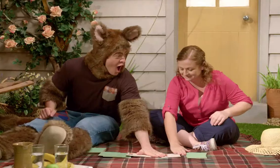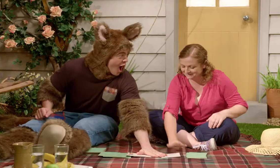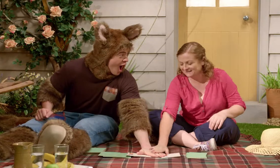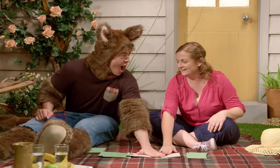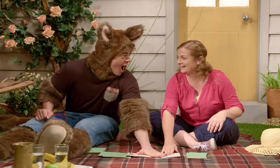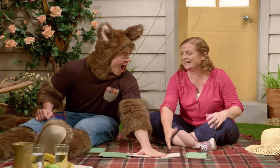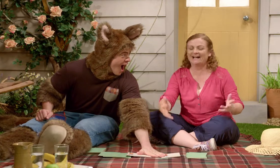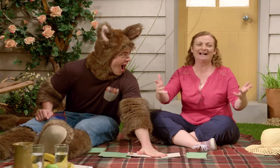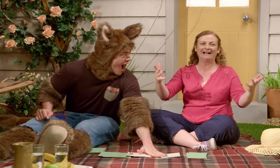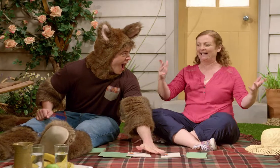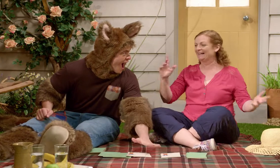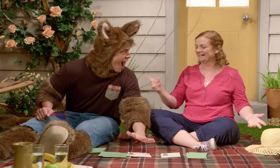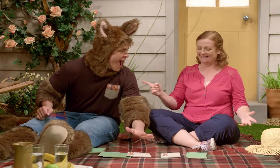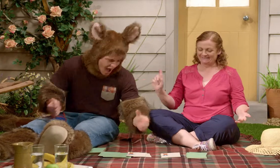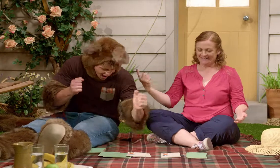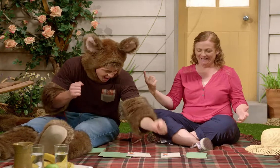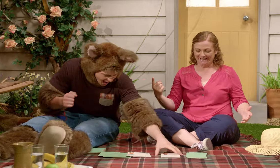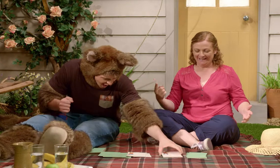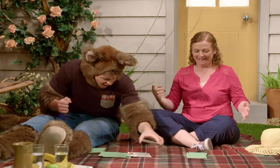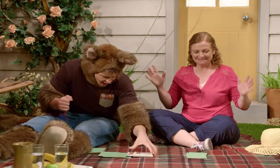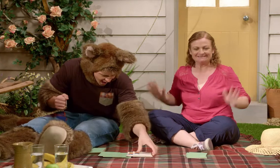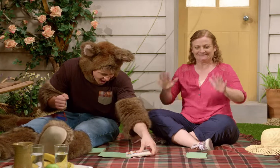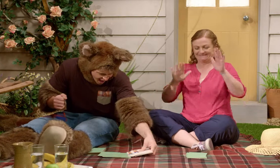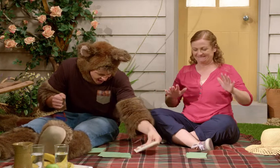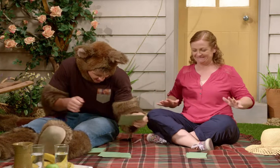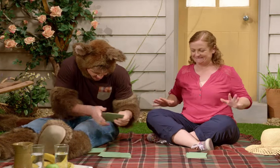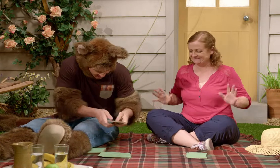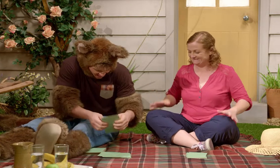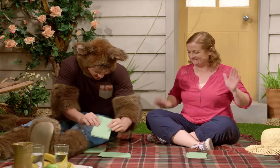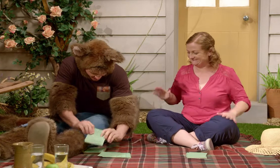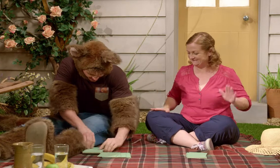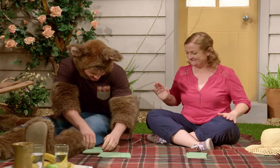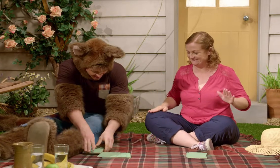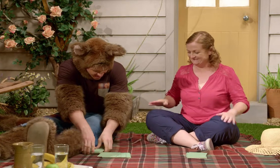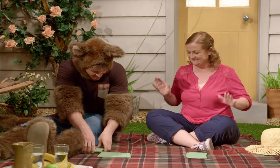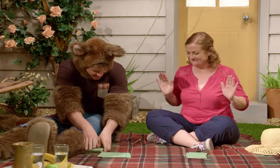Snap! Oh yes! Yes, you won Possum.